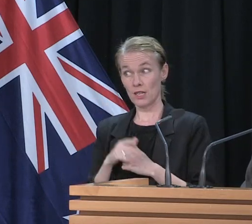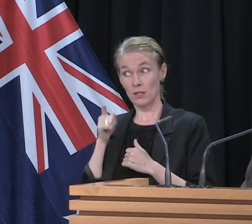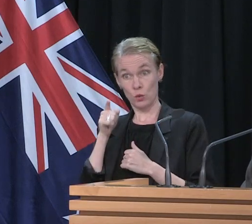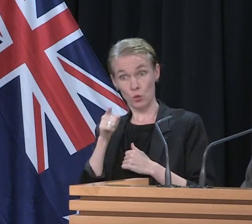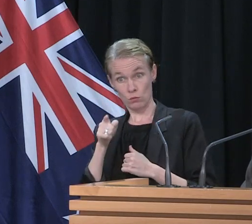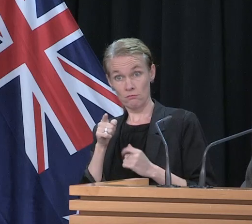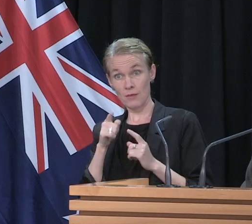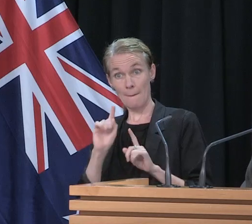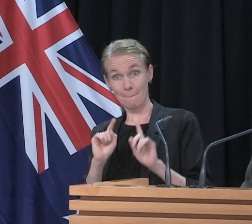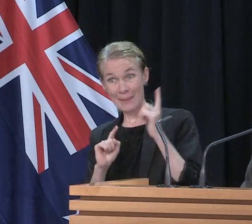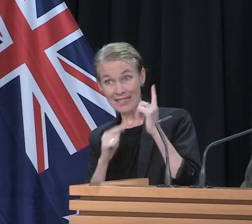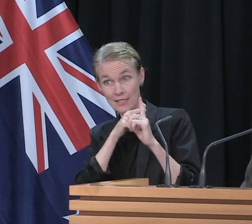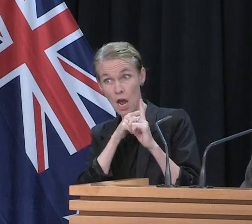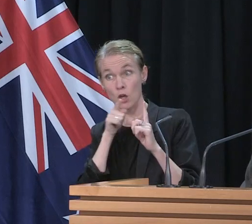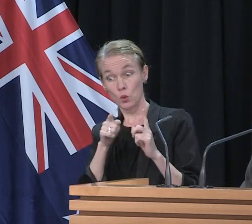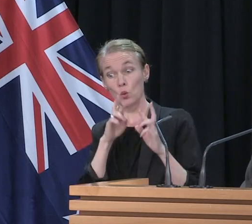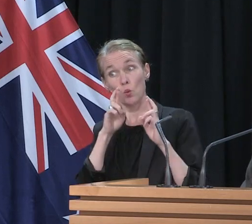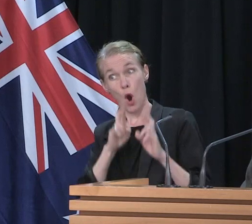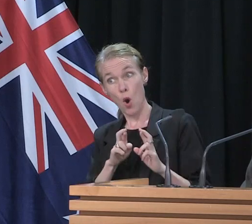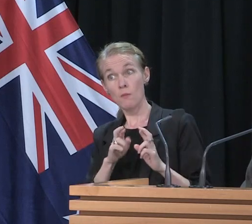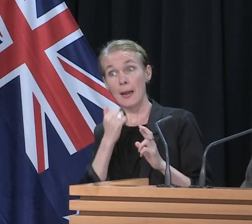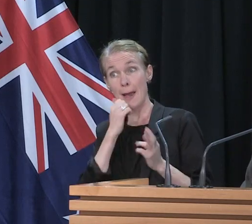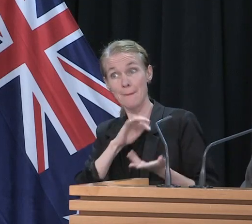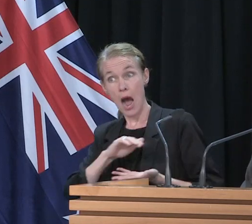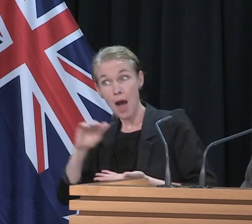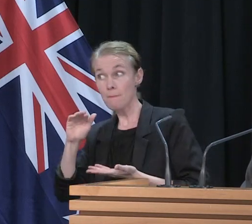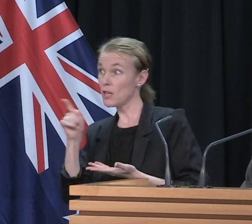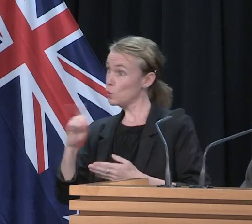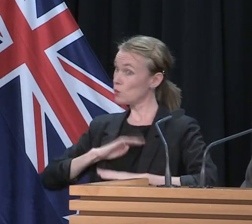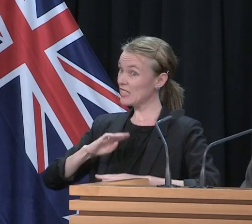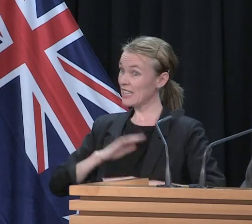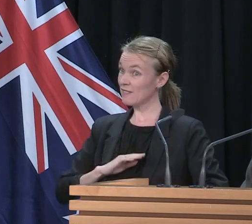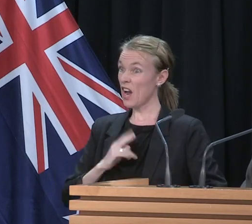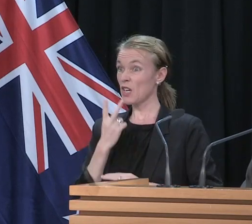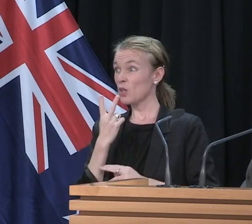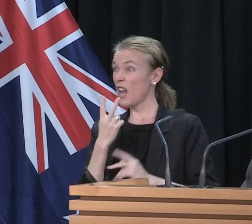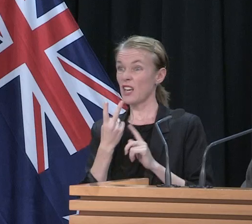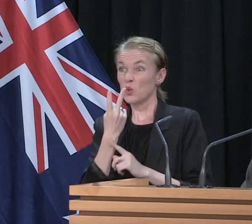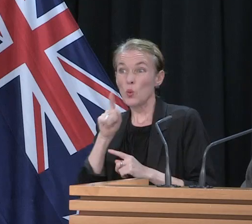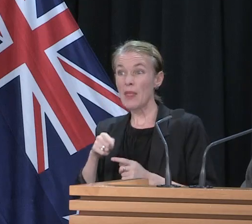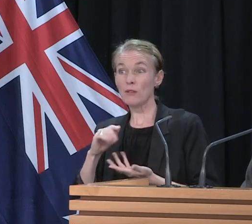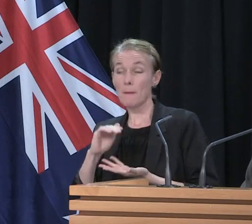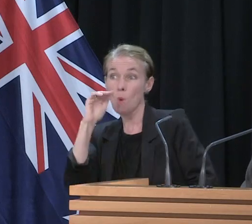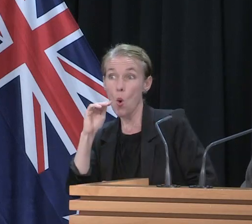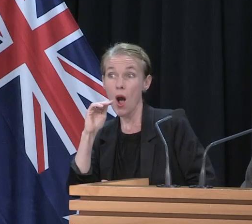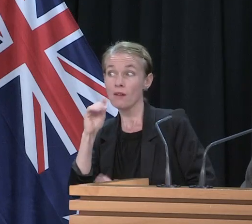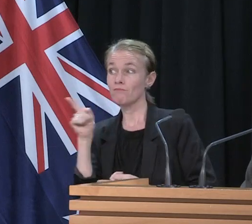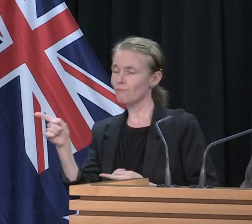Just wanting the testing numbers to increase, is that good enough? Like that extra couple thousand that you are